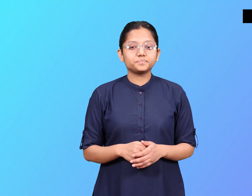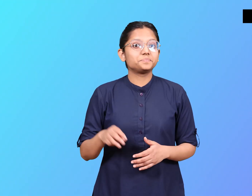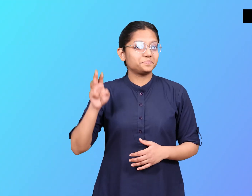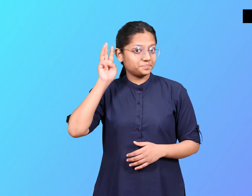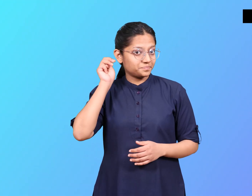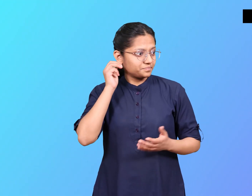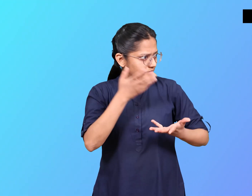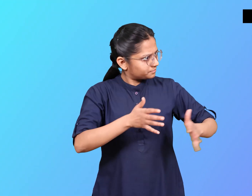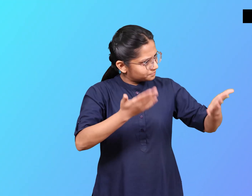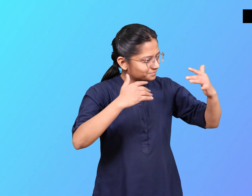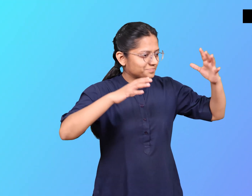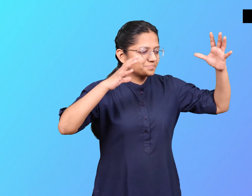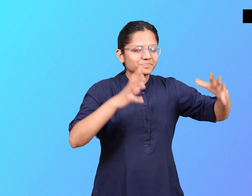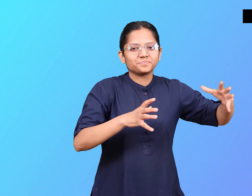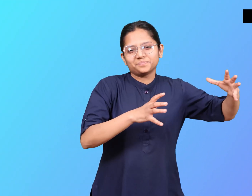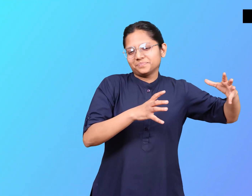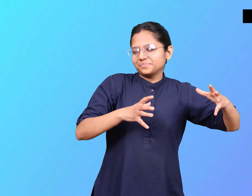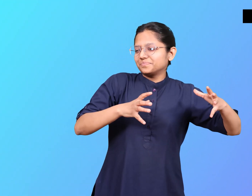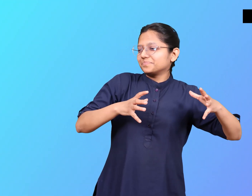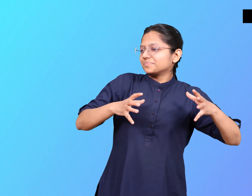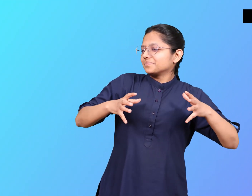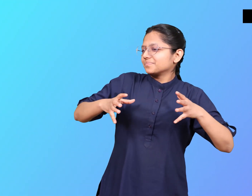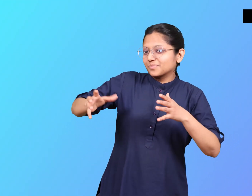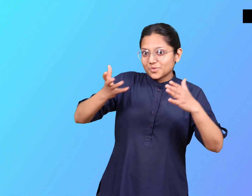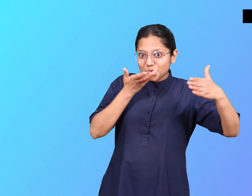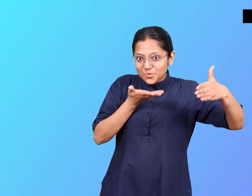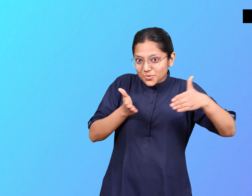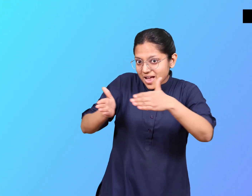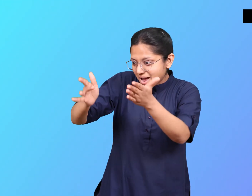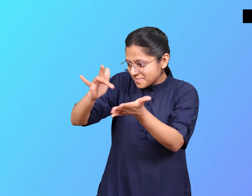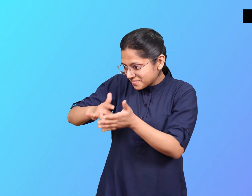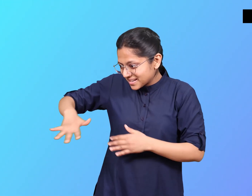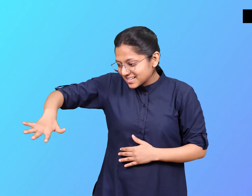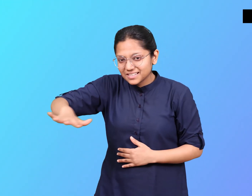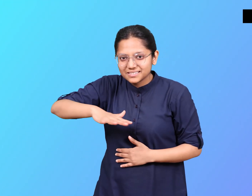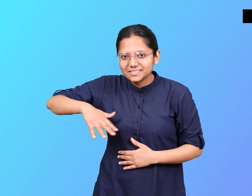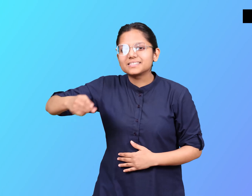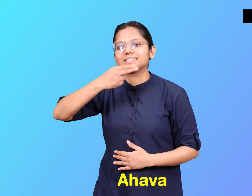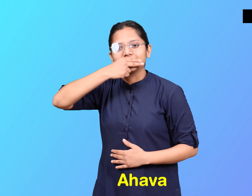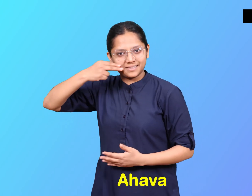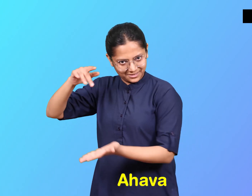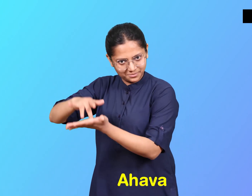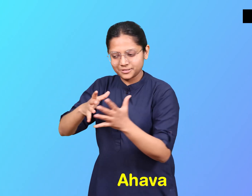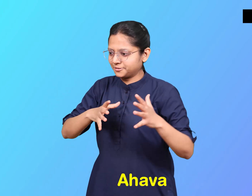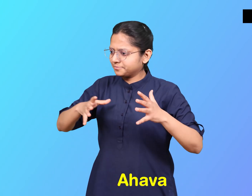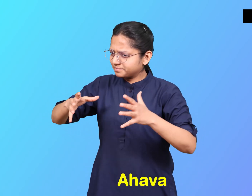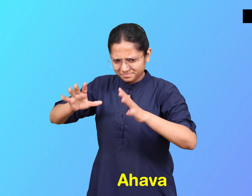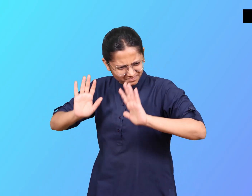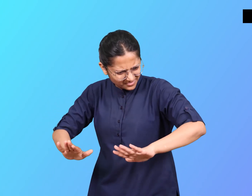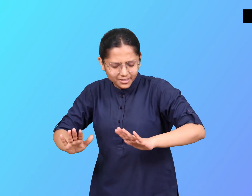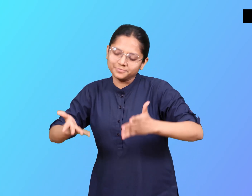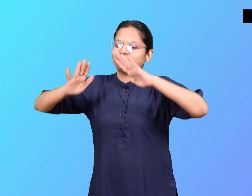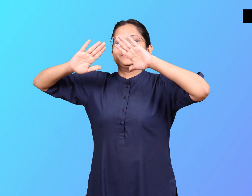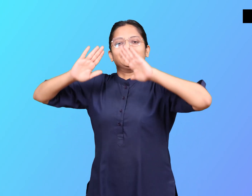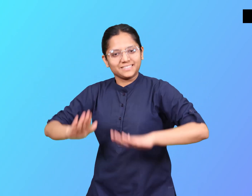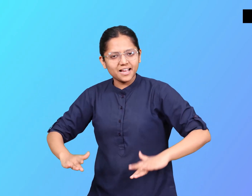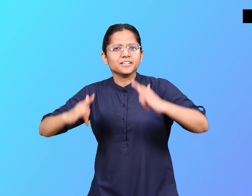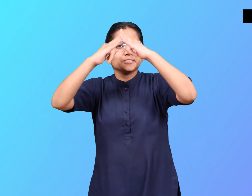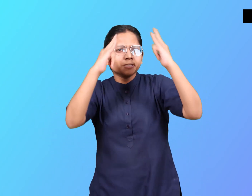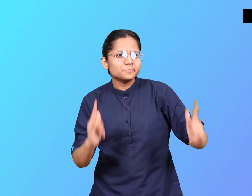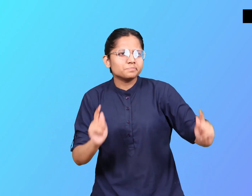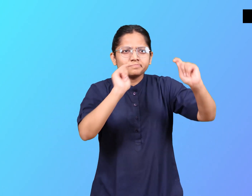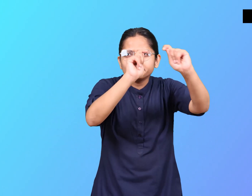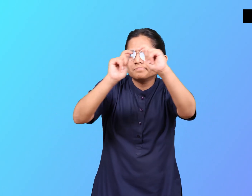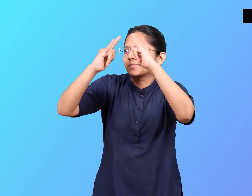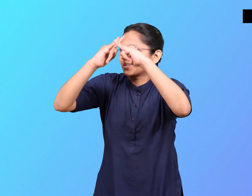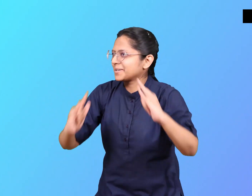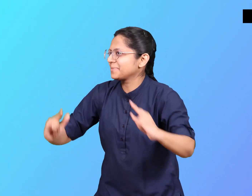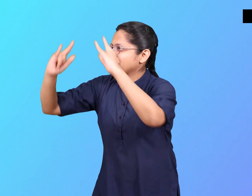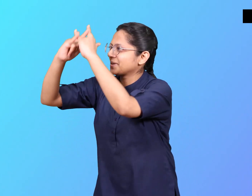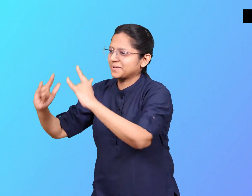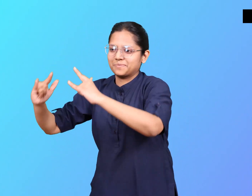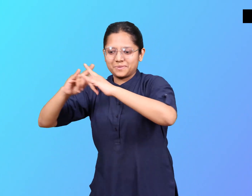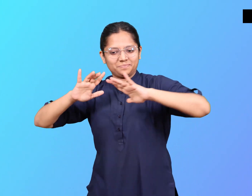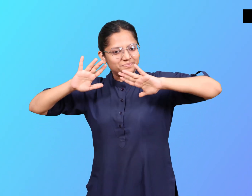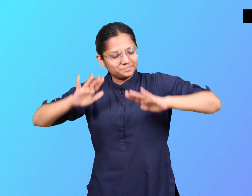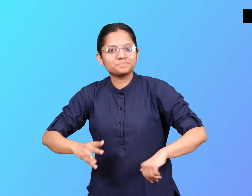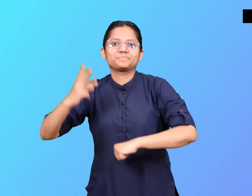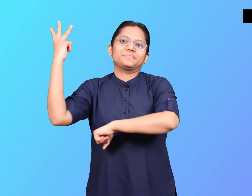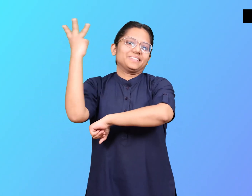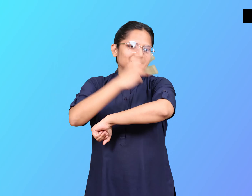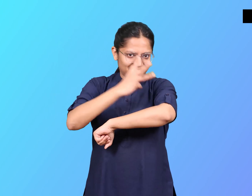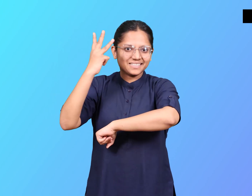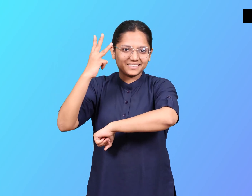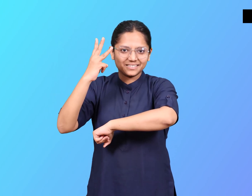I, Ezra, called all these people to meet together at the river that flows towards Ahava. We camped at that place for three days.